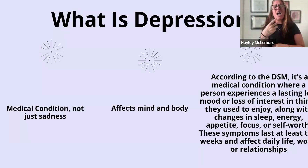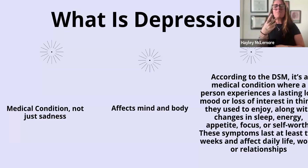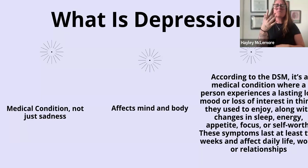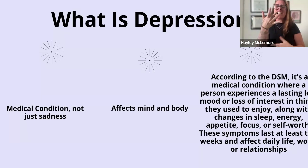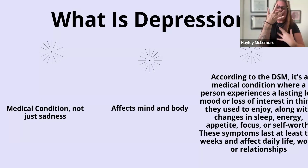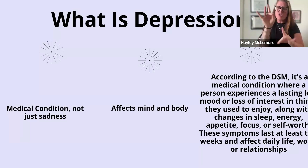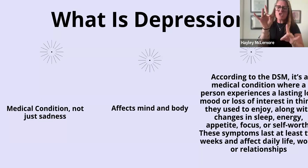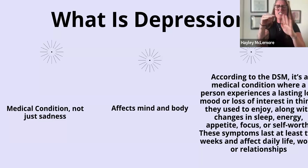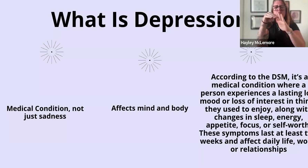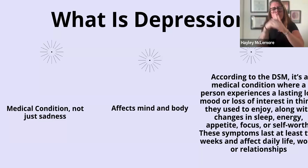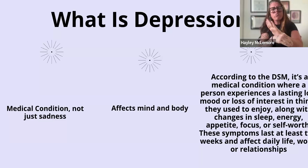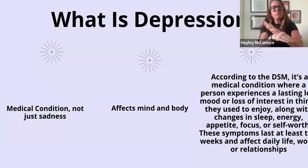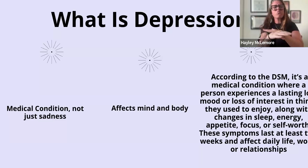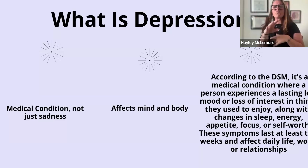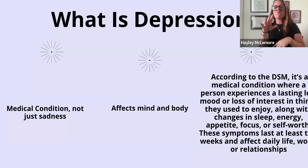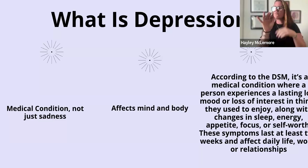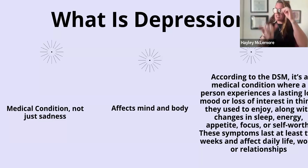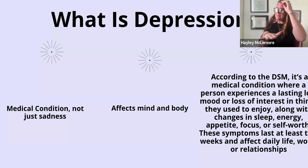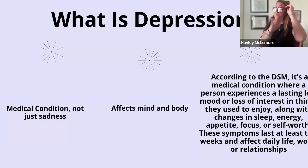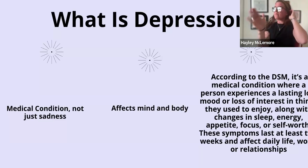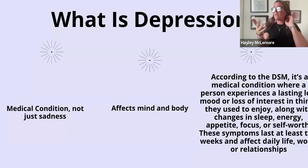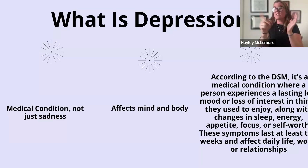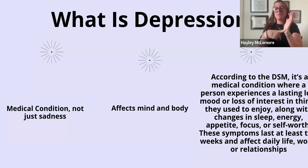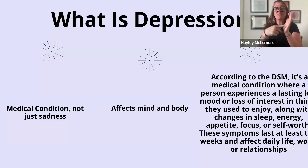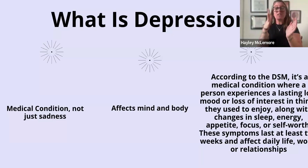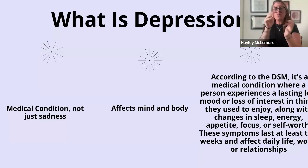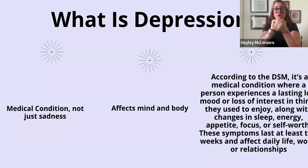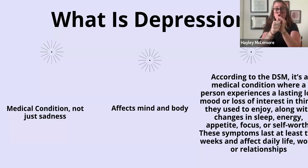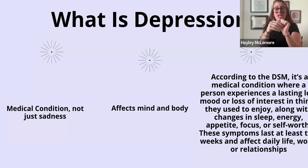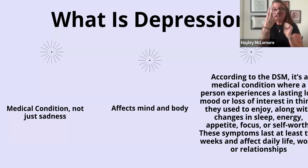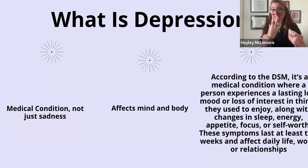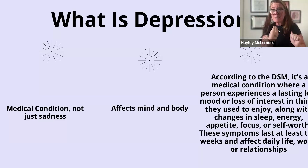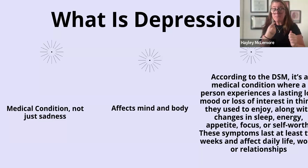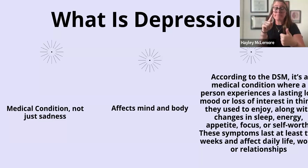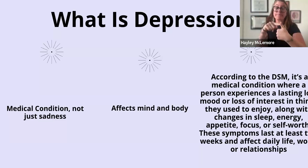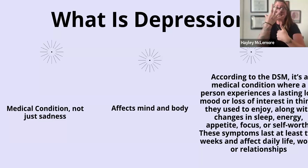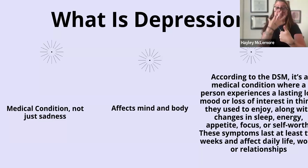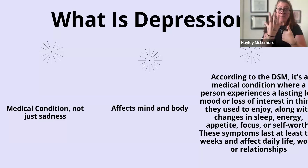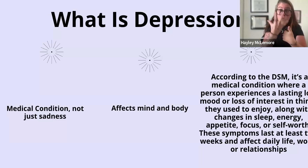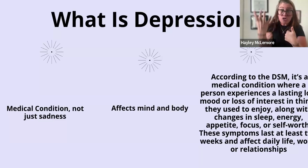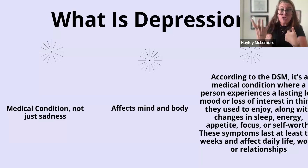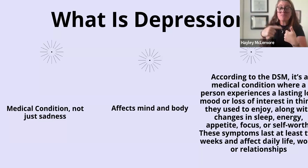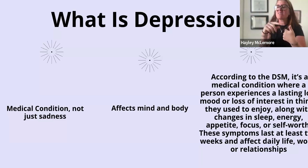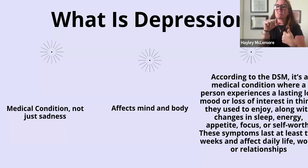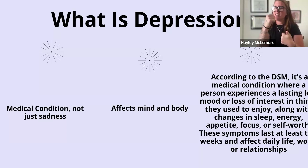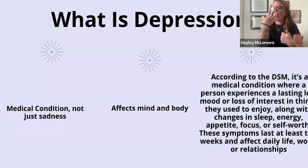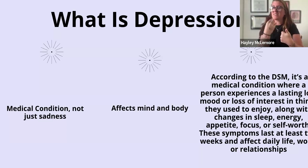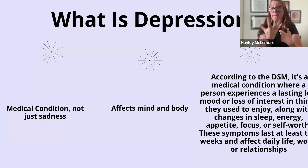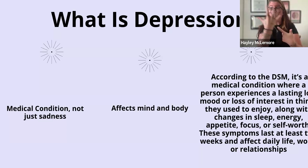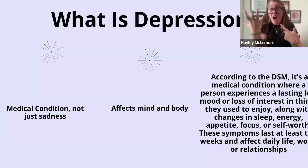It's hard to get out of the bed sometimes. Their interests-- people's interests go down. Sometimes it'll change a person's sleep patterns.